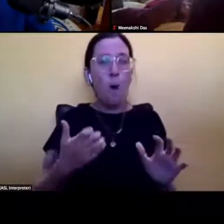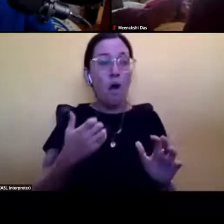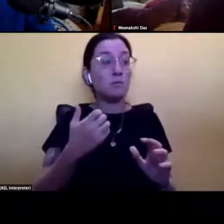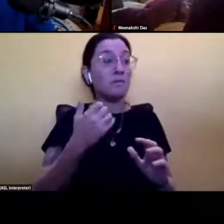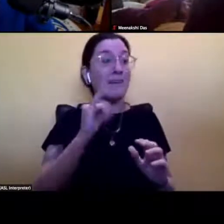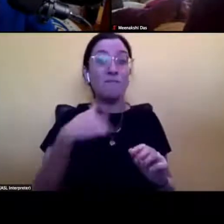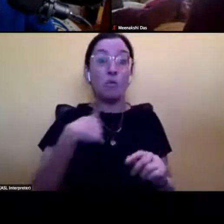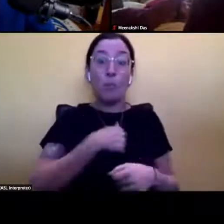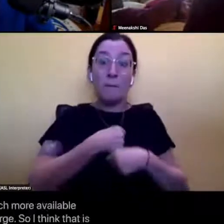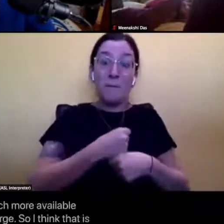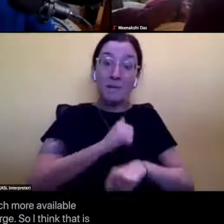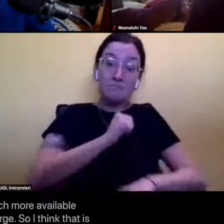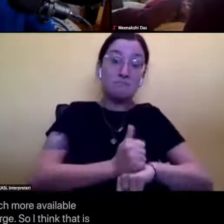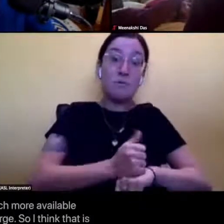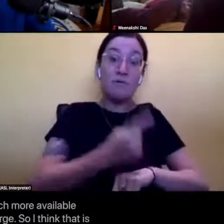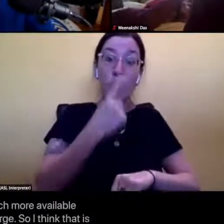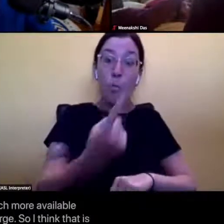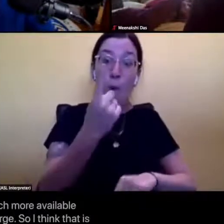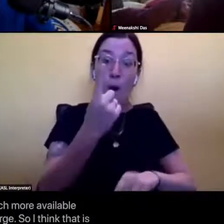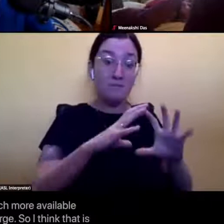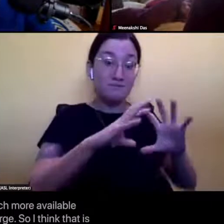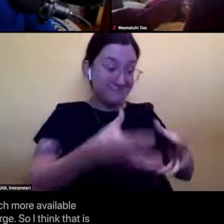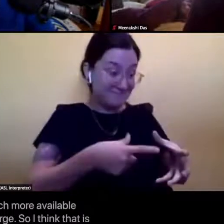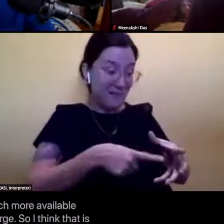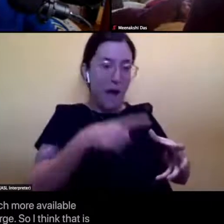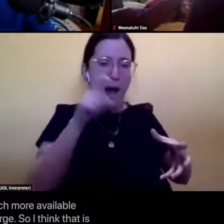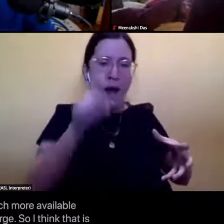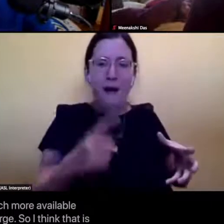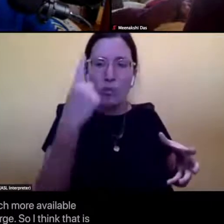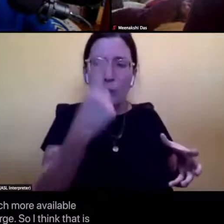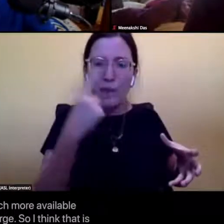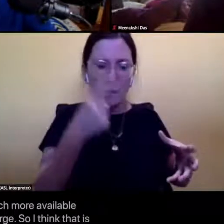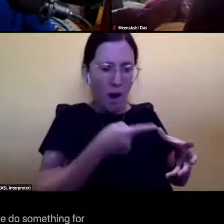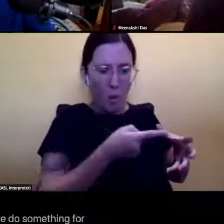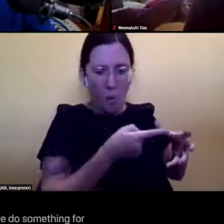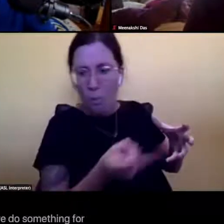of people we are actually think about how we can help so many more people along the way.